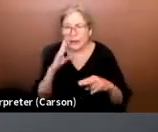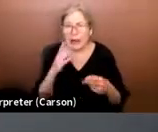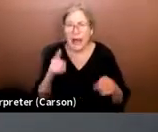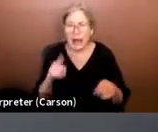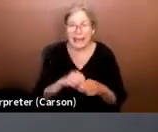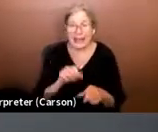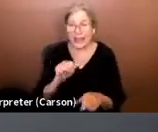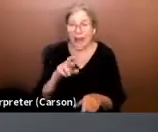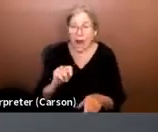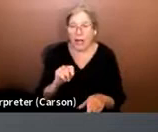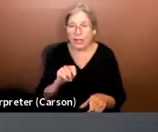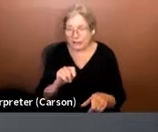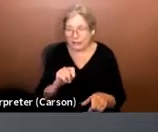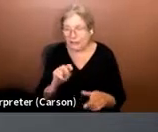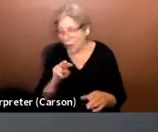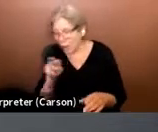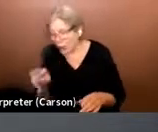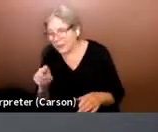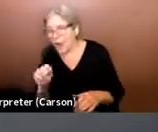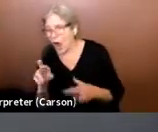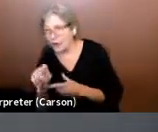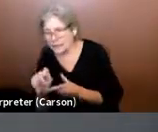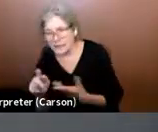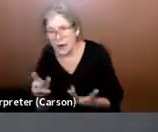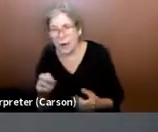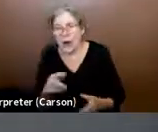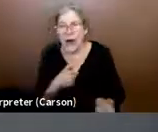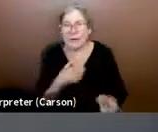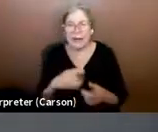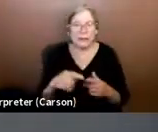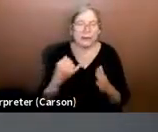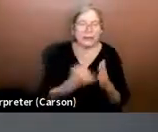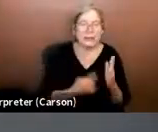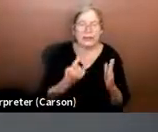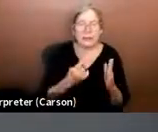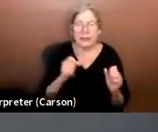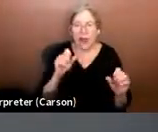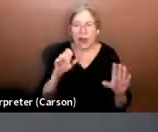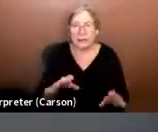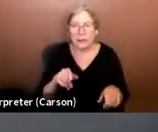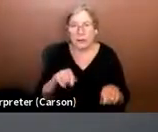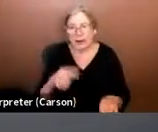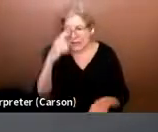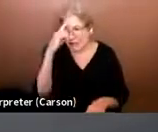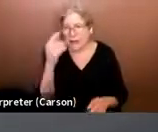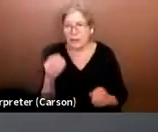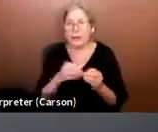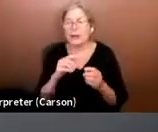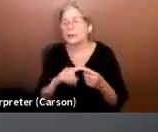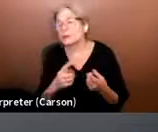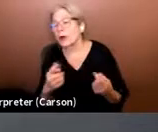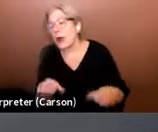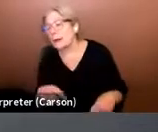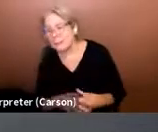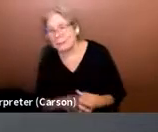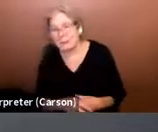Go for it. Or I plan to draw something awesome when I think of it. More to come.